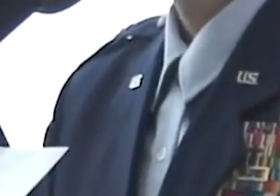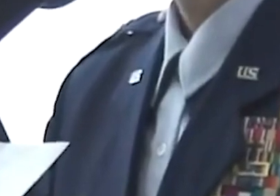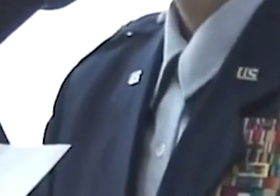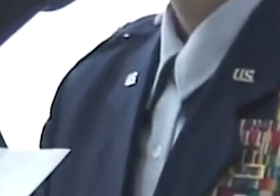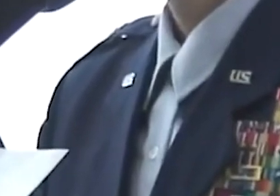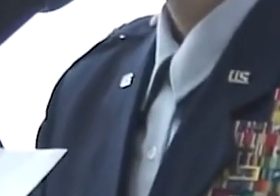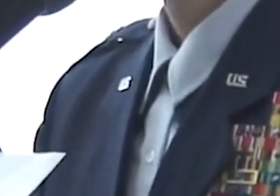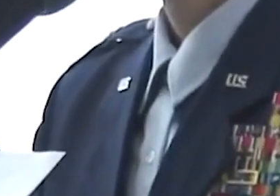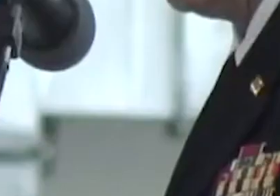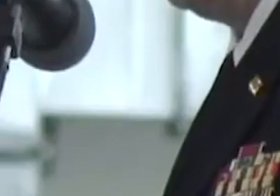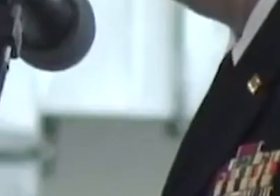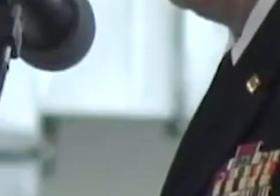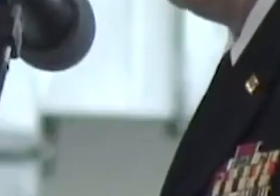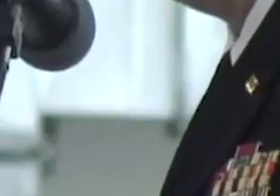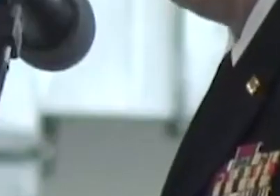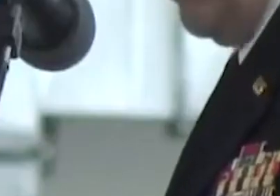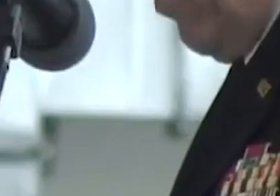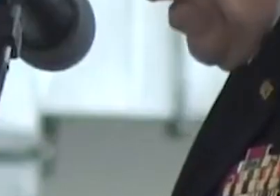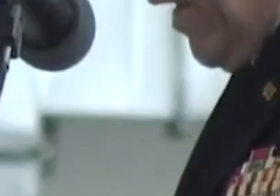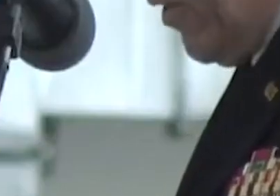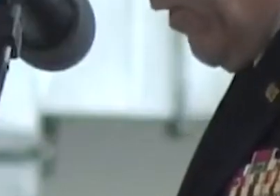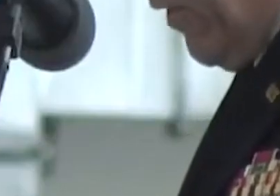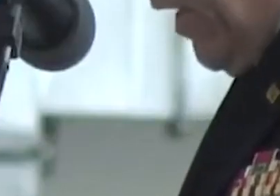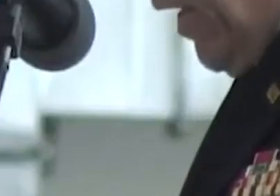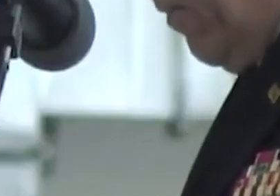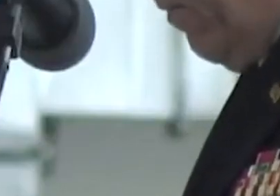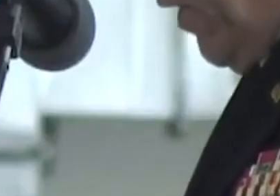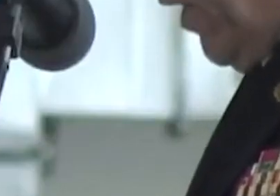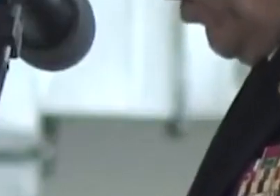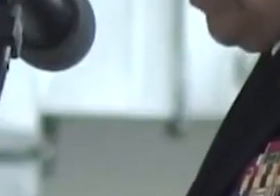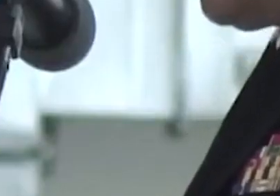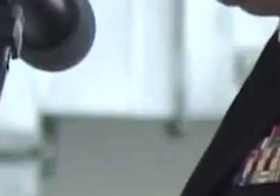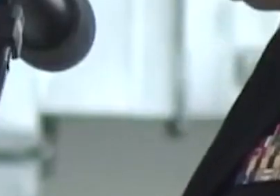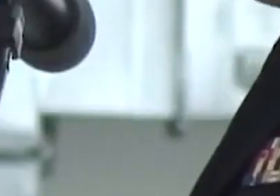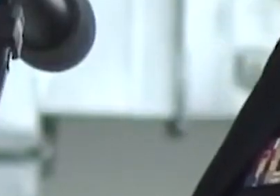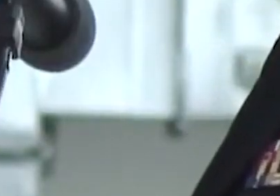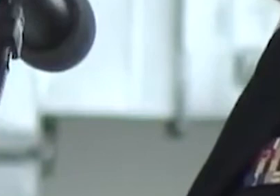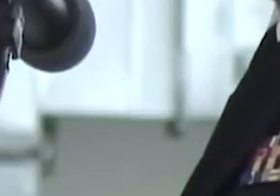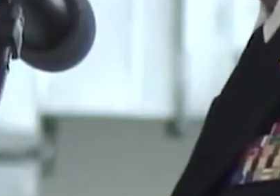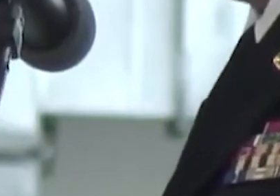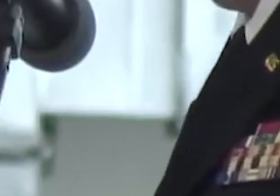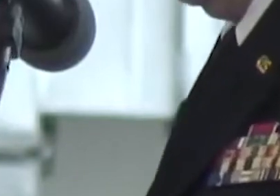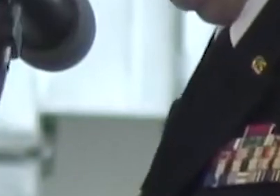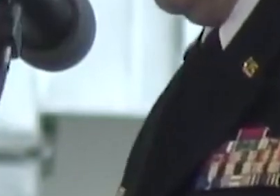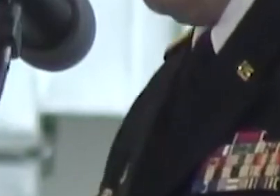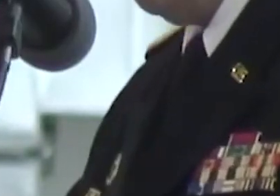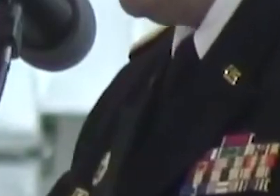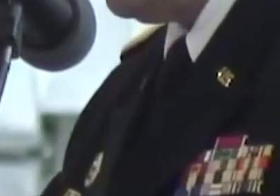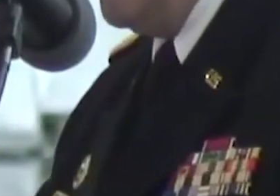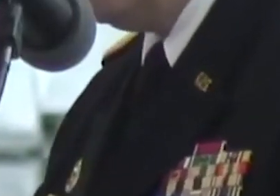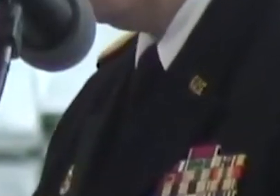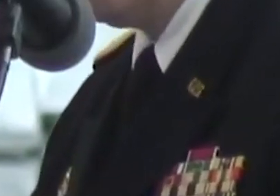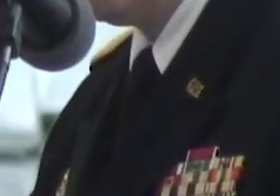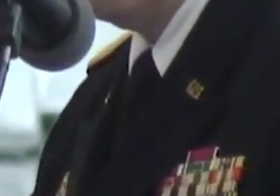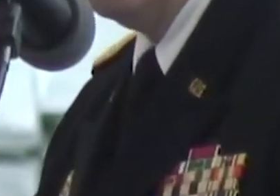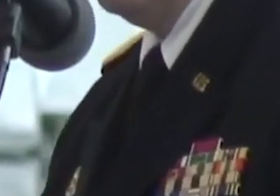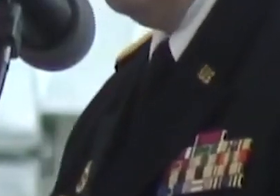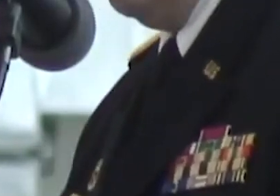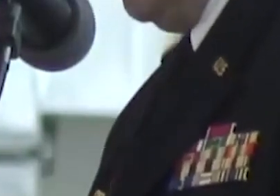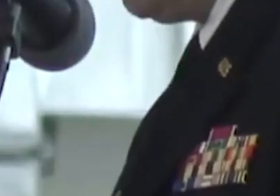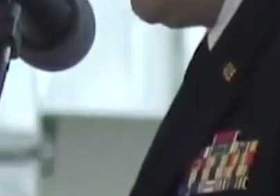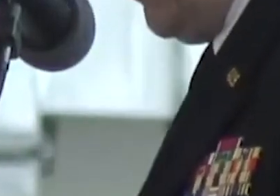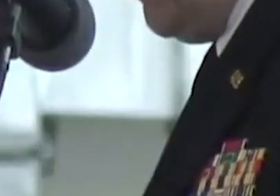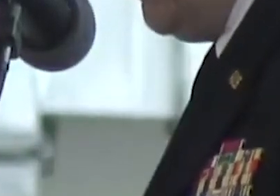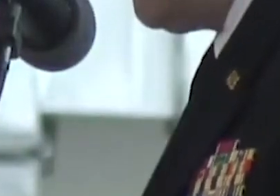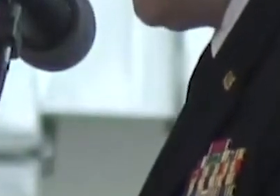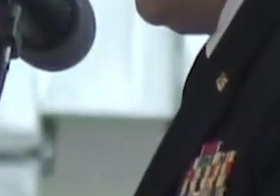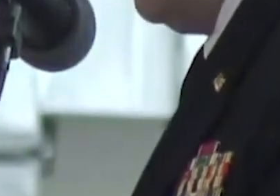Guard. She's a key member of our management team, who has now at the prestigious, distinguished and